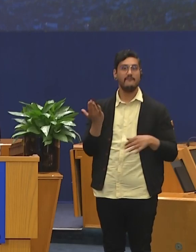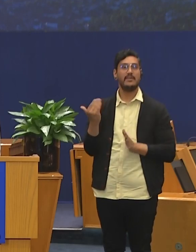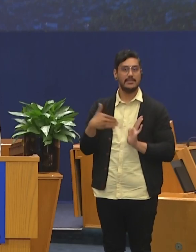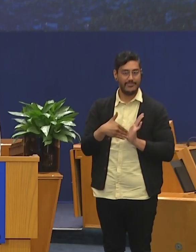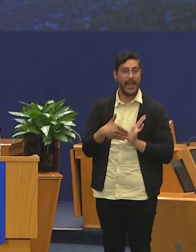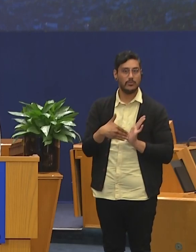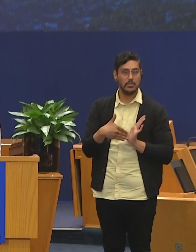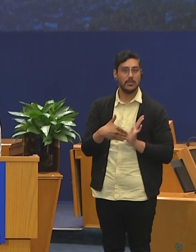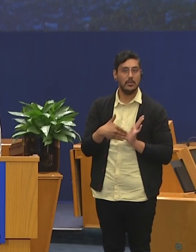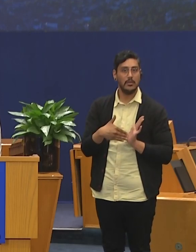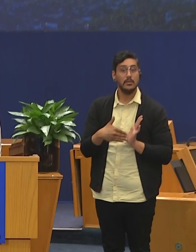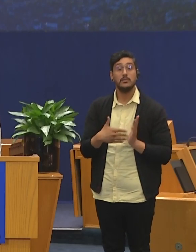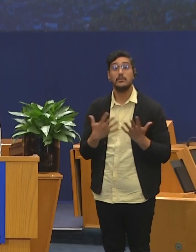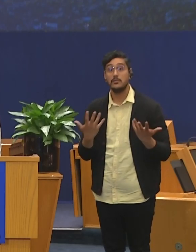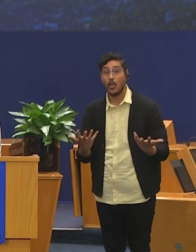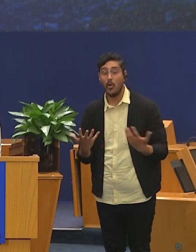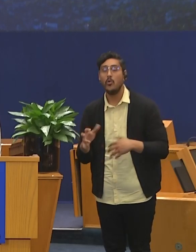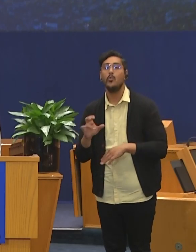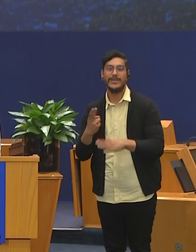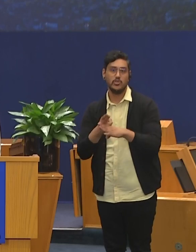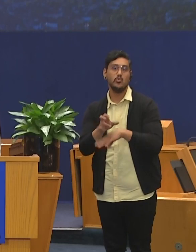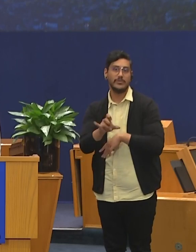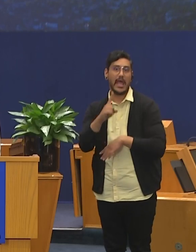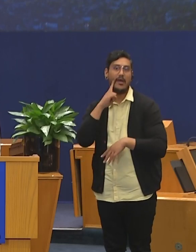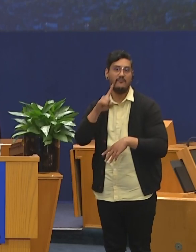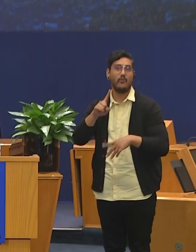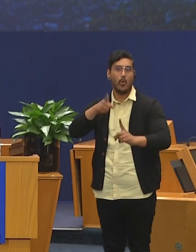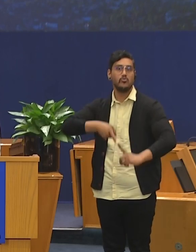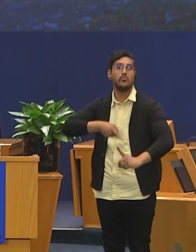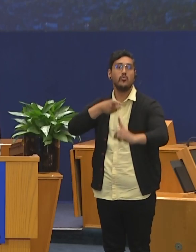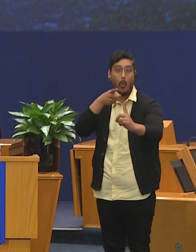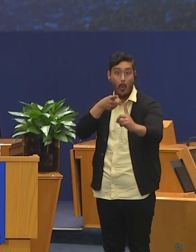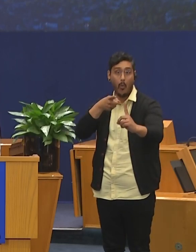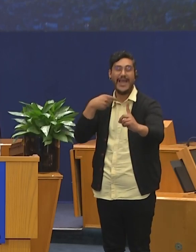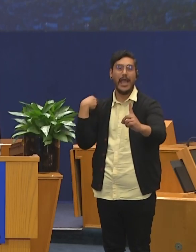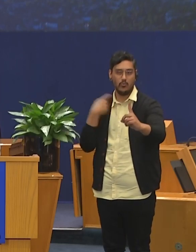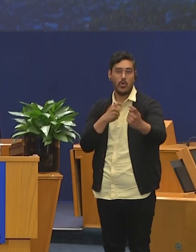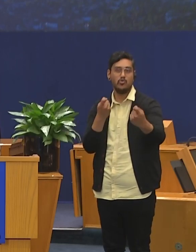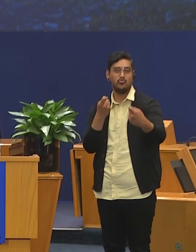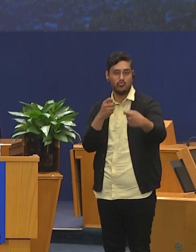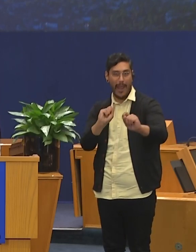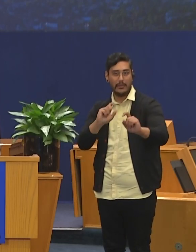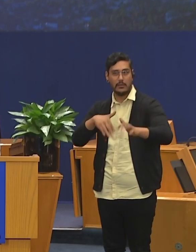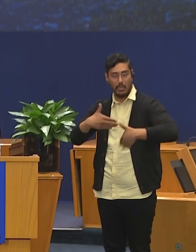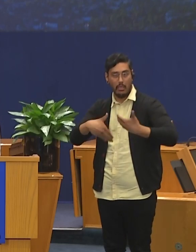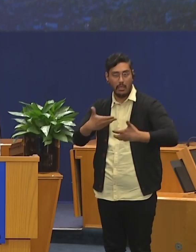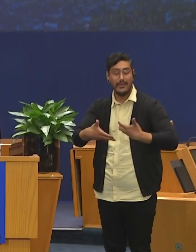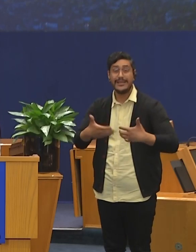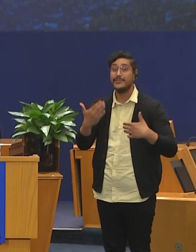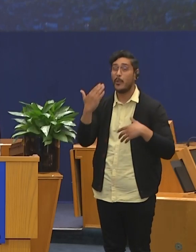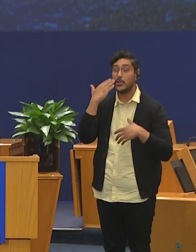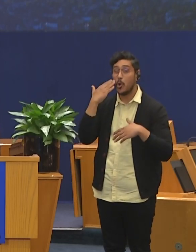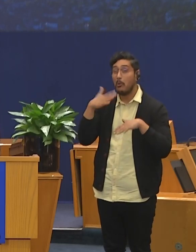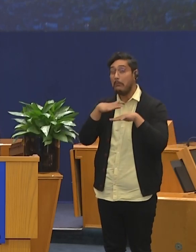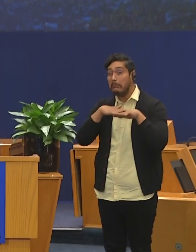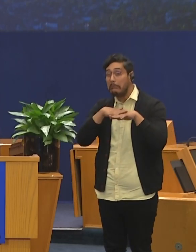SO BASED ON WHAT WE RECOGNIZE THE MINIMUM NEED TO BE, WE USED THAT TO BUILD OUR GOAL AND ARE